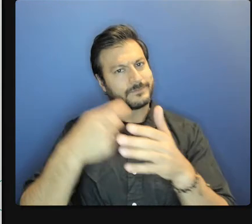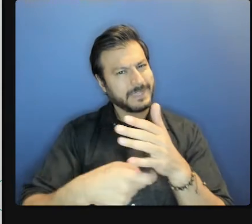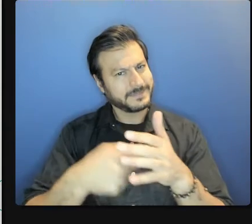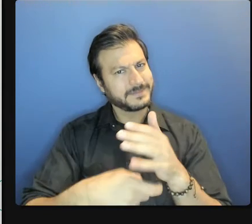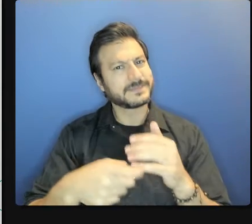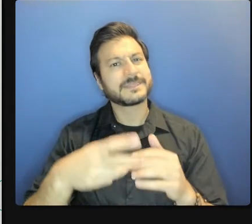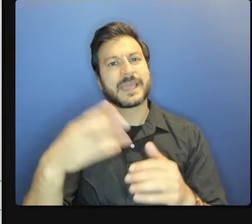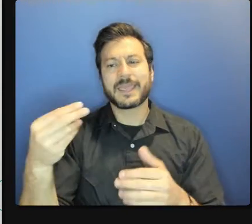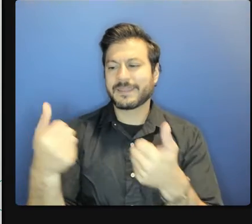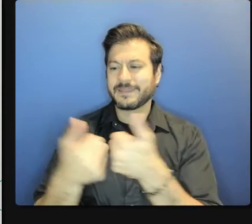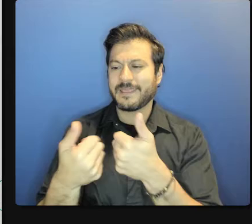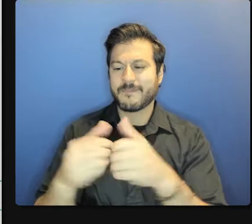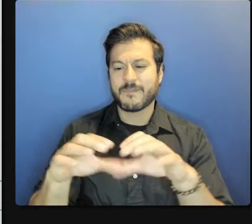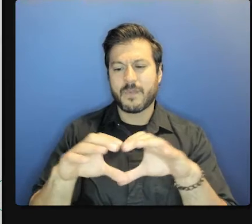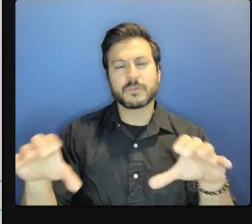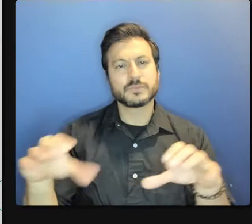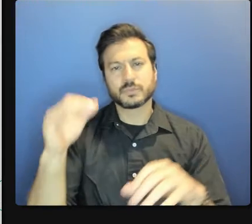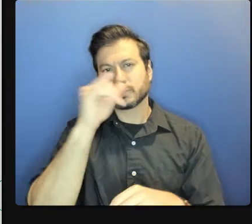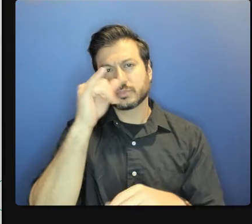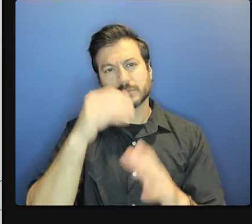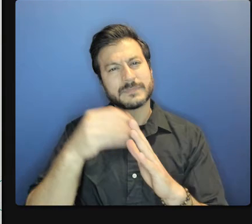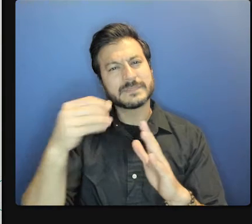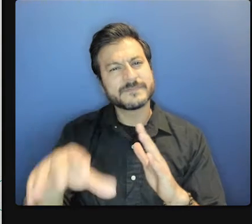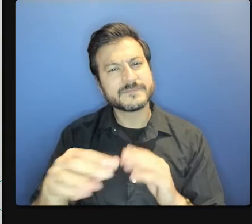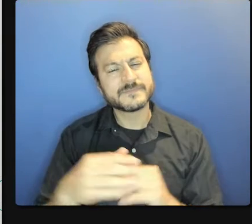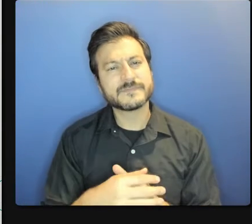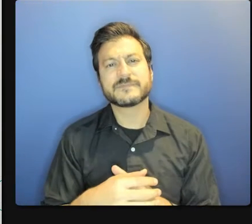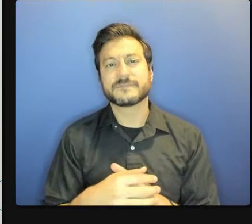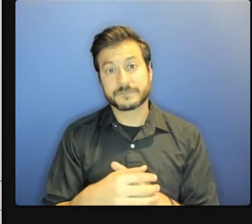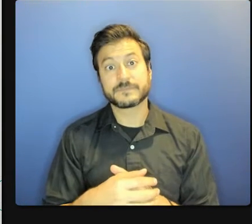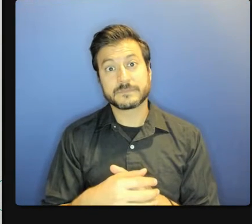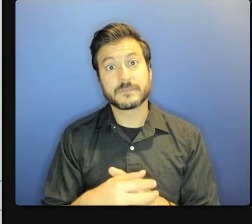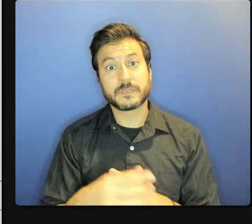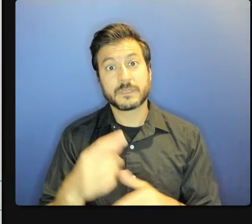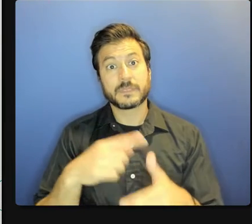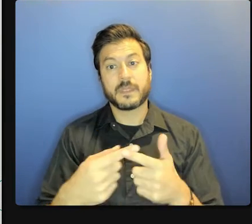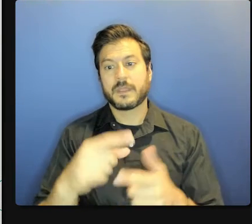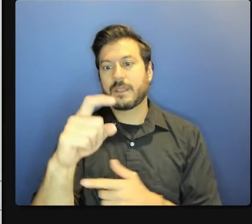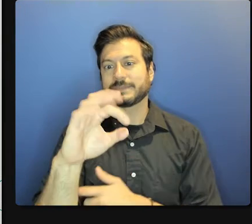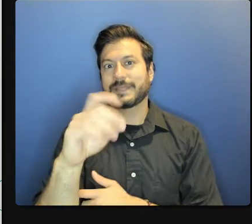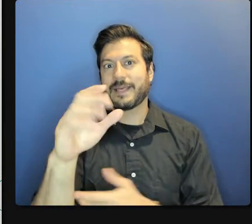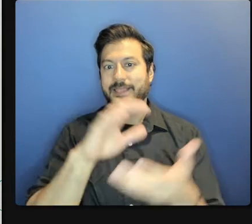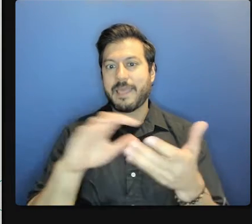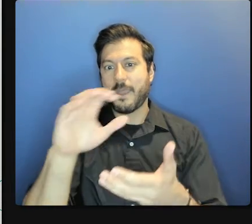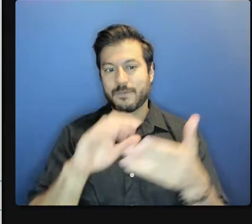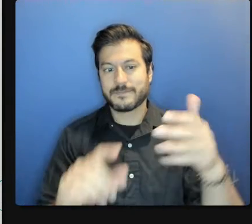but so are the prices, both games and consoles are extremely expensive, Then comes xCloud.